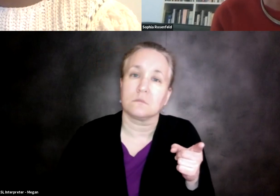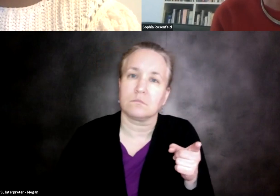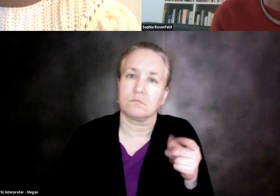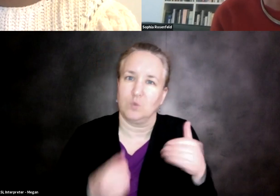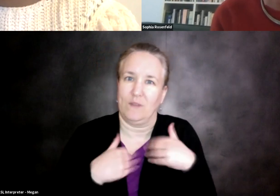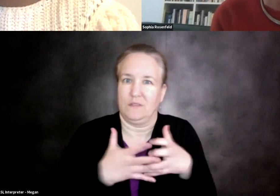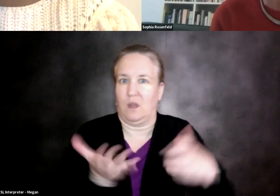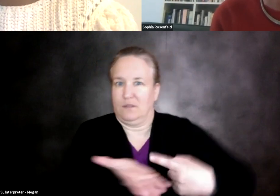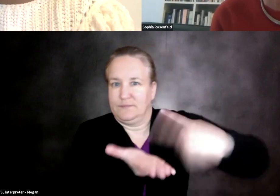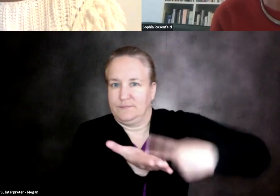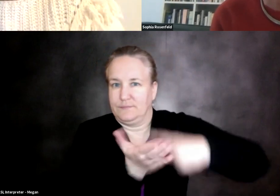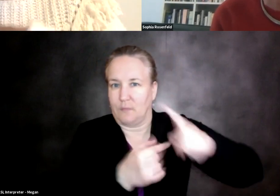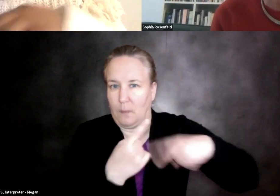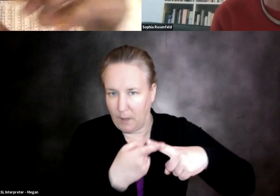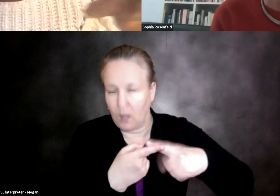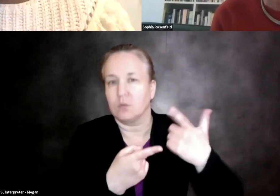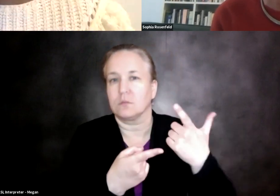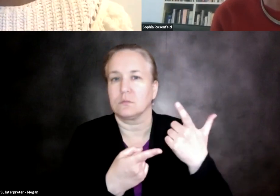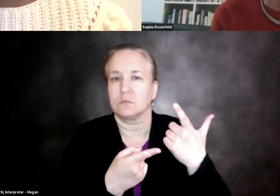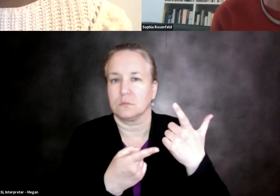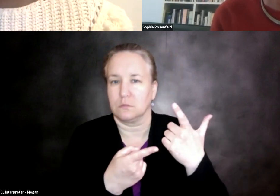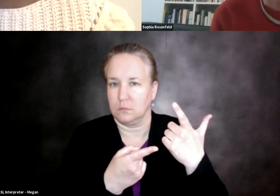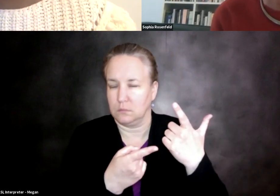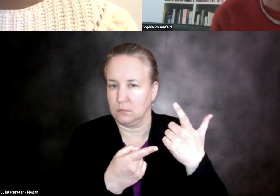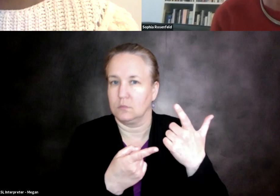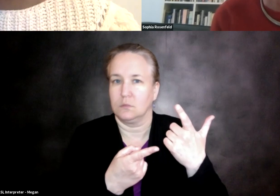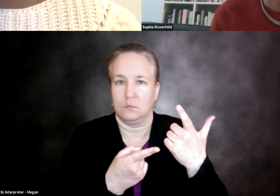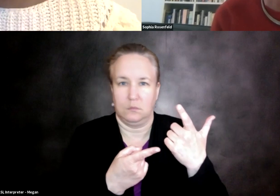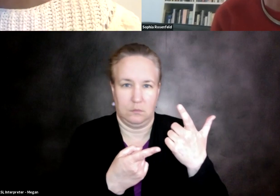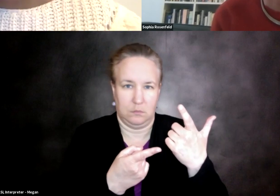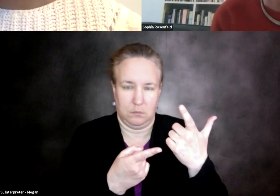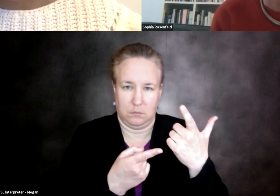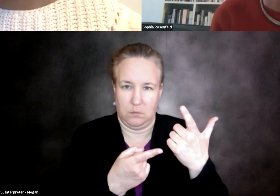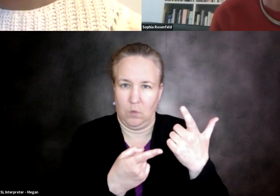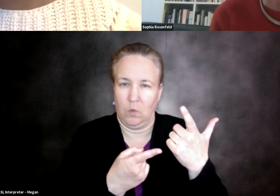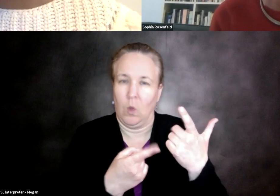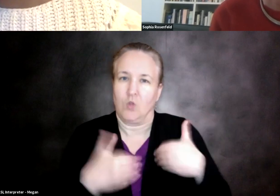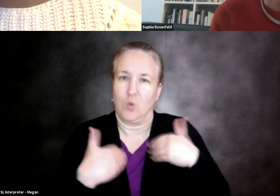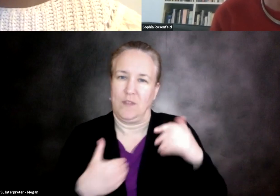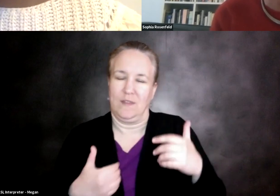about the extension of the youth stage of life,